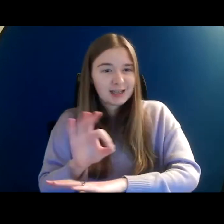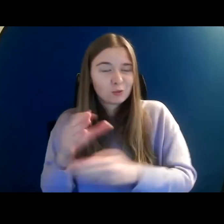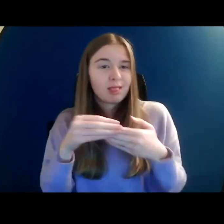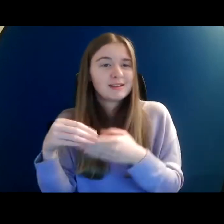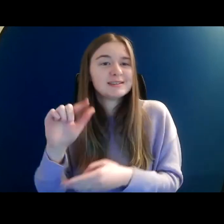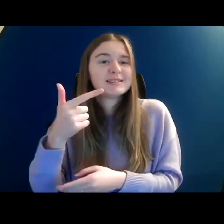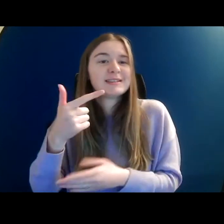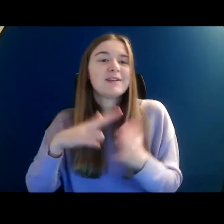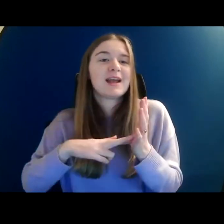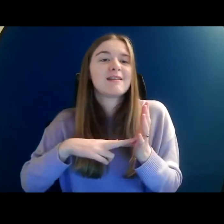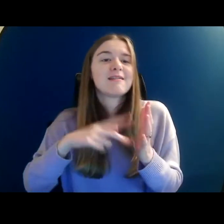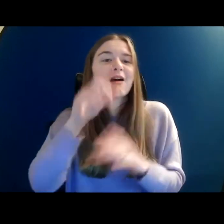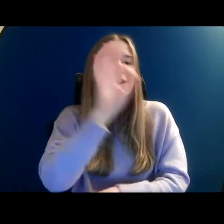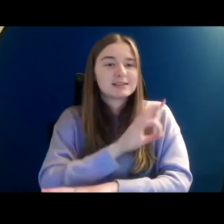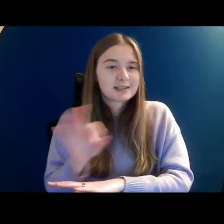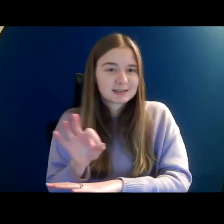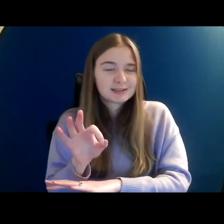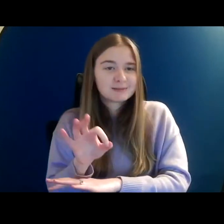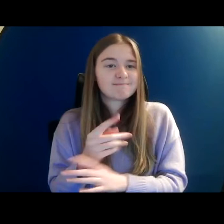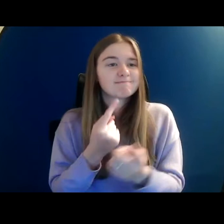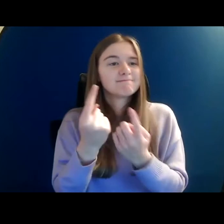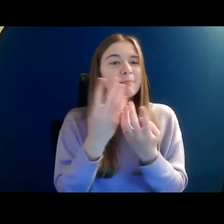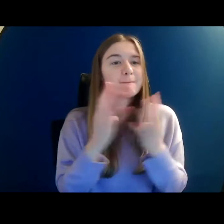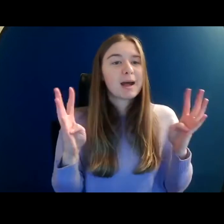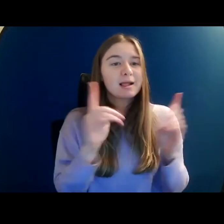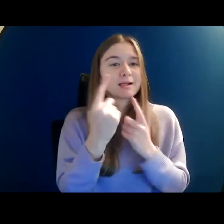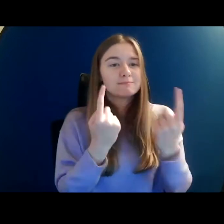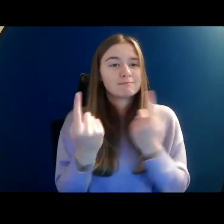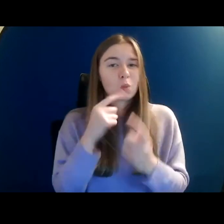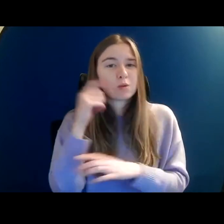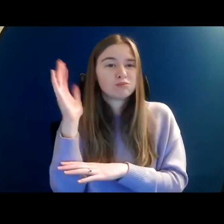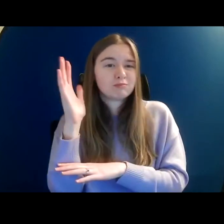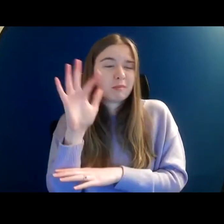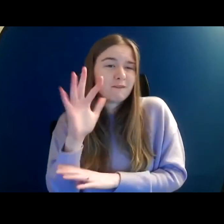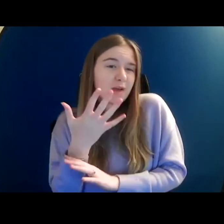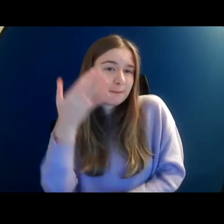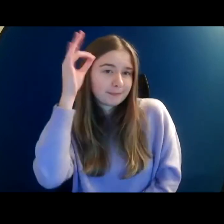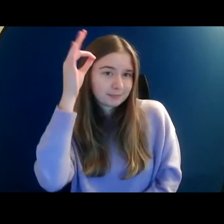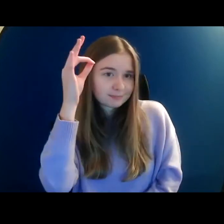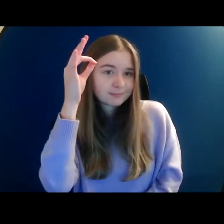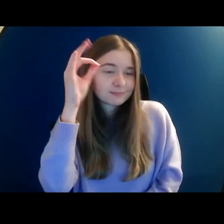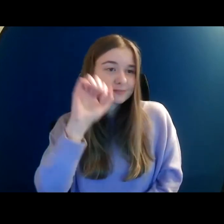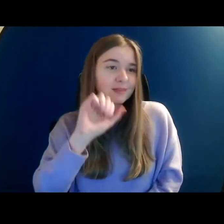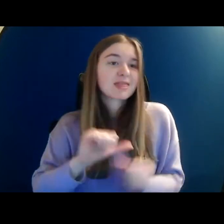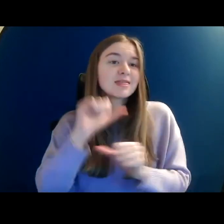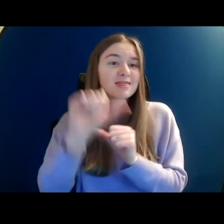Each panelist will present for approximately five minutes, and then that's gonna be followed by a discussion,